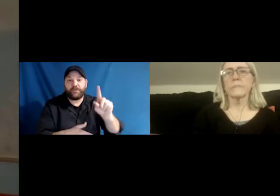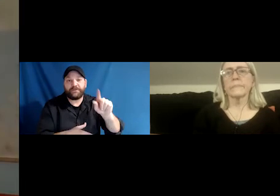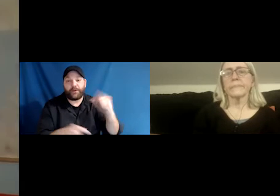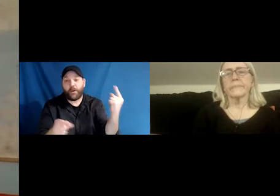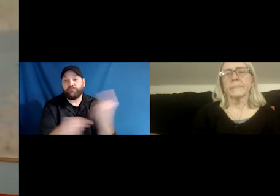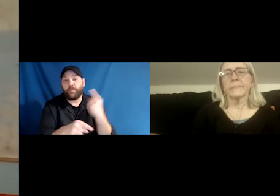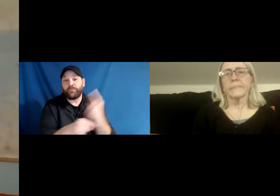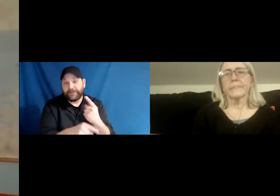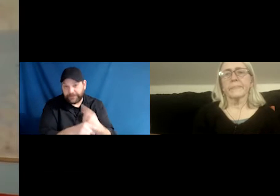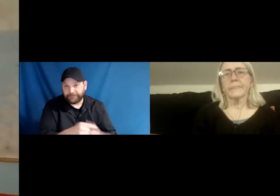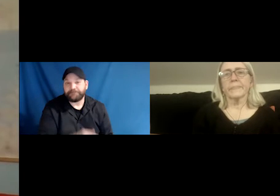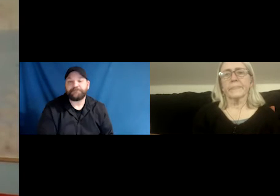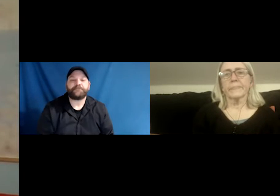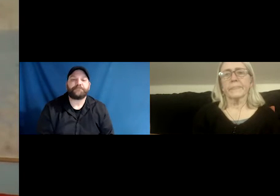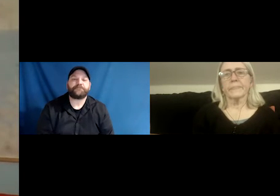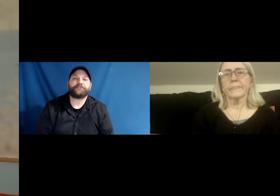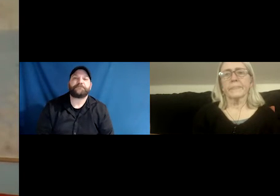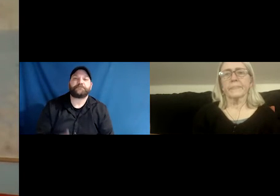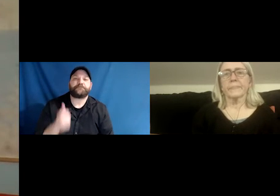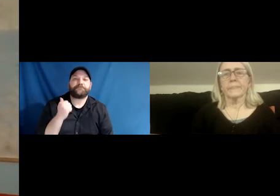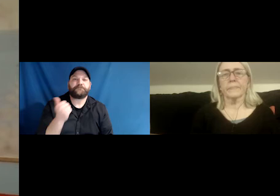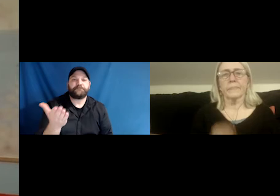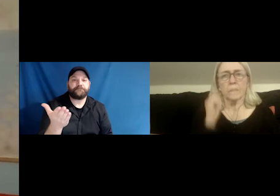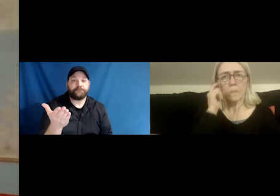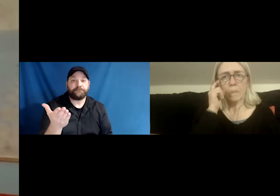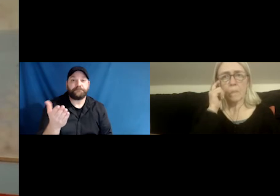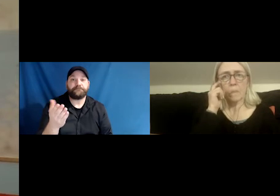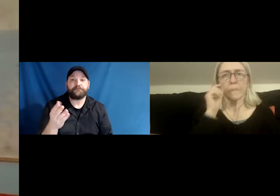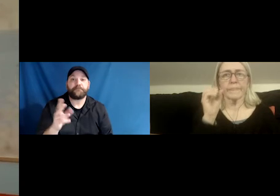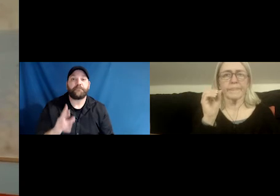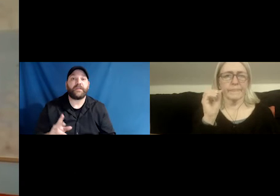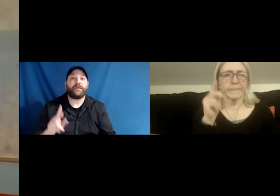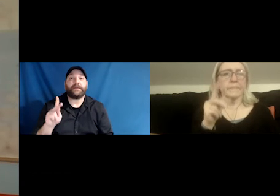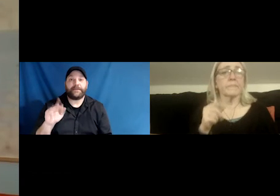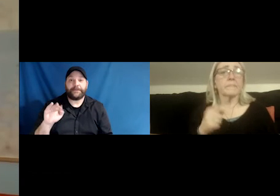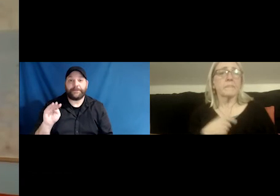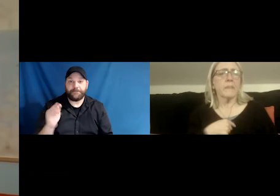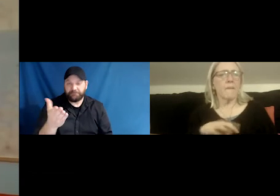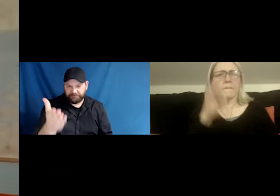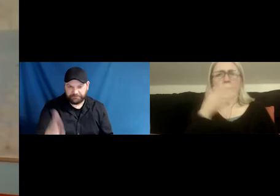What I found to be the most rewarding about working on this project is just seeing how quickly